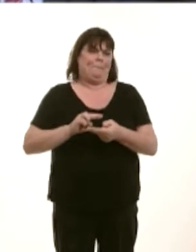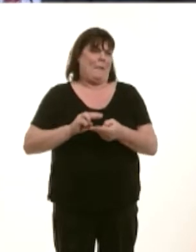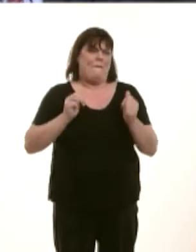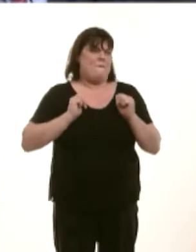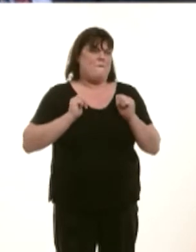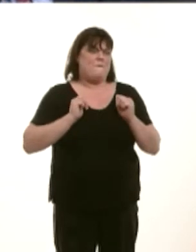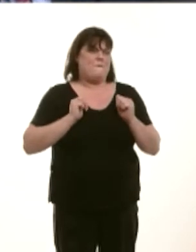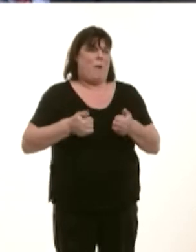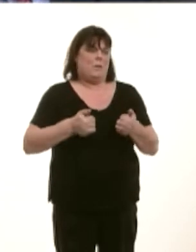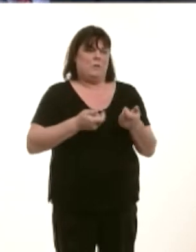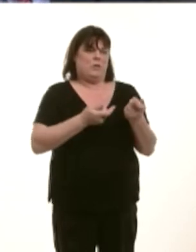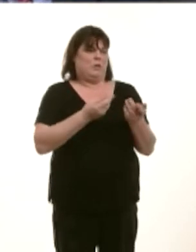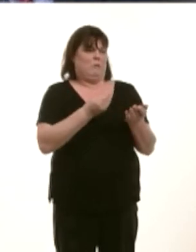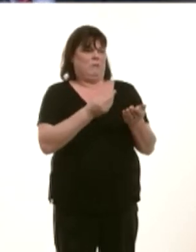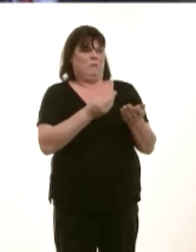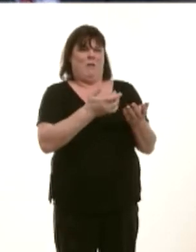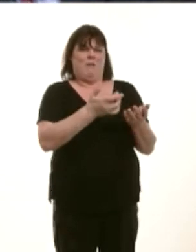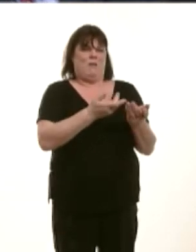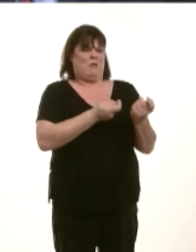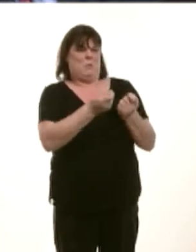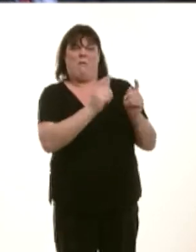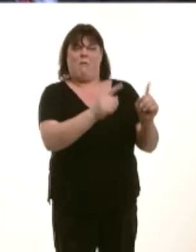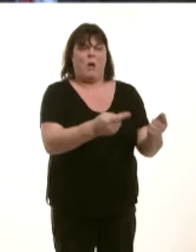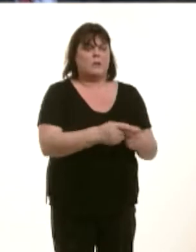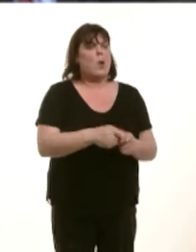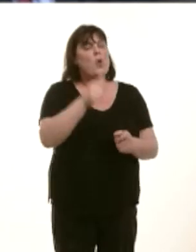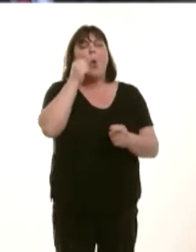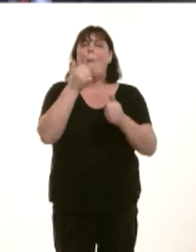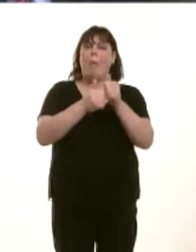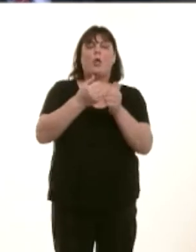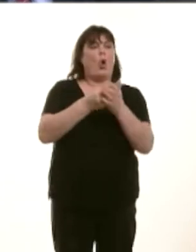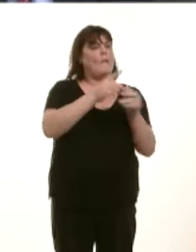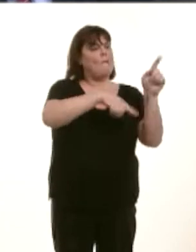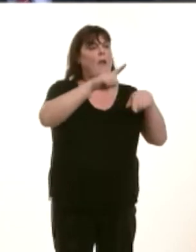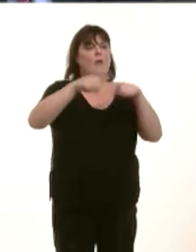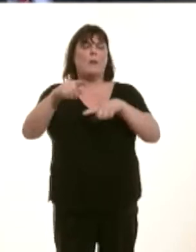costs in dairy do vary, but the reality is that the price thatís on offer at the moment